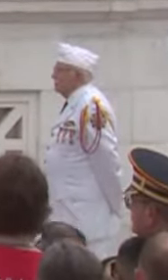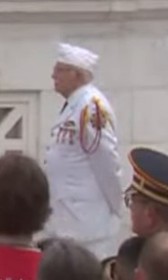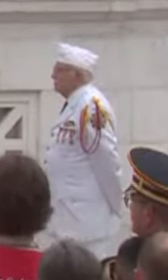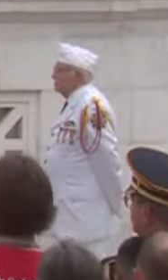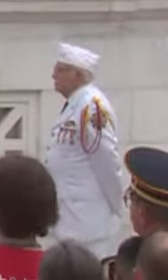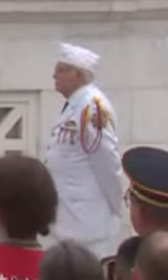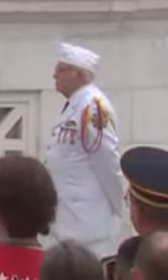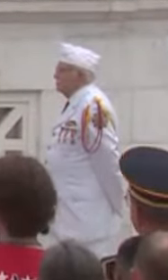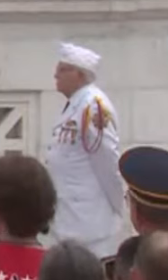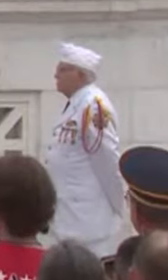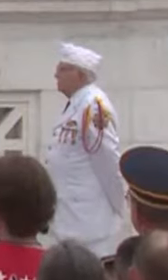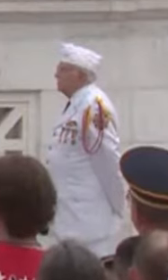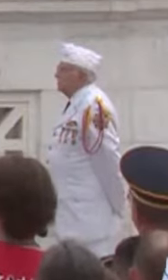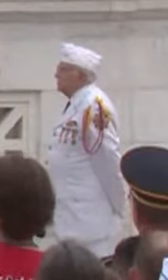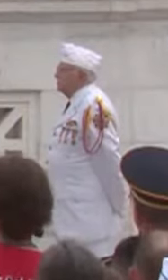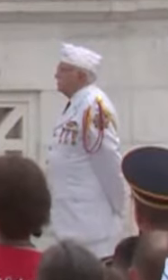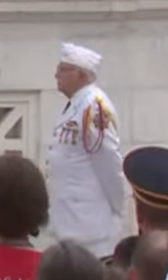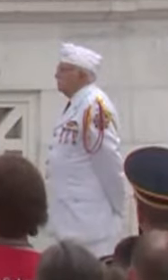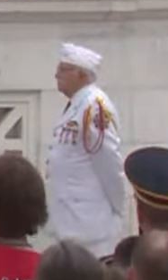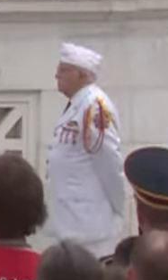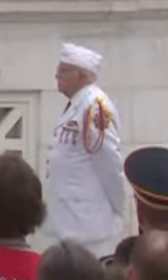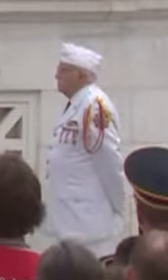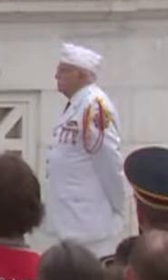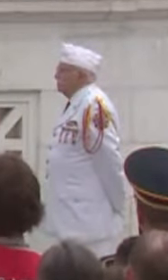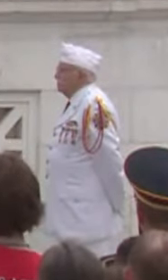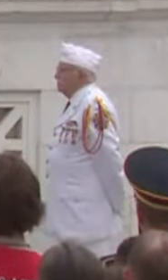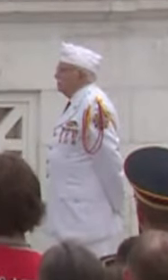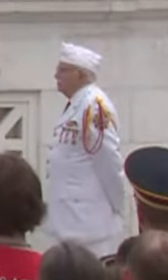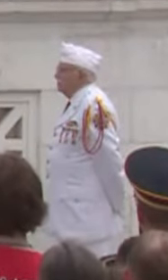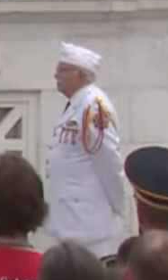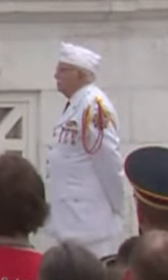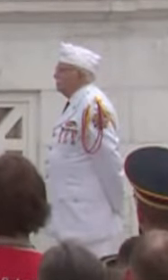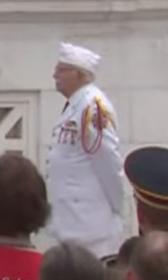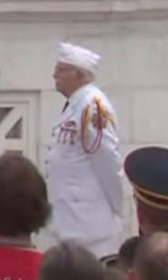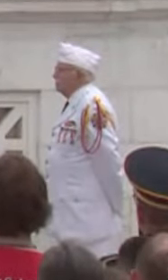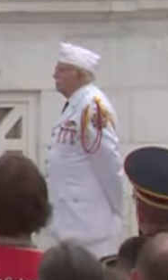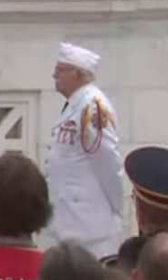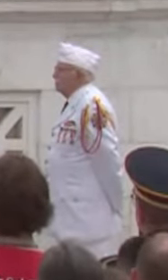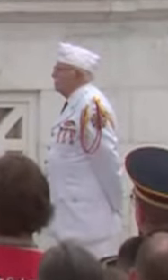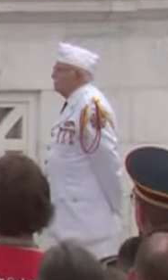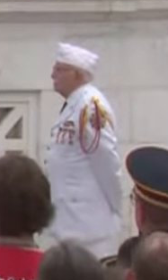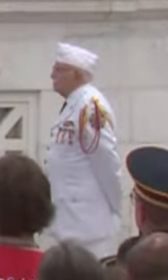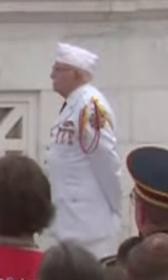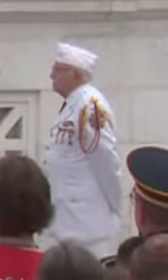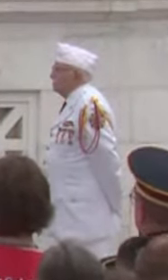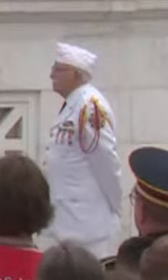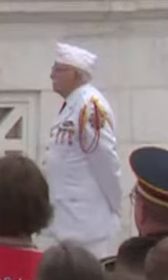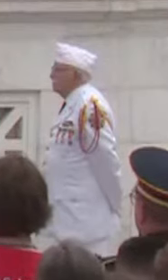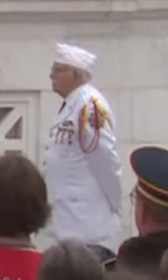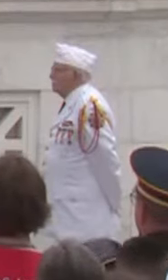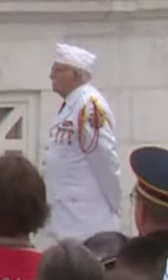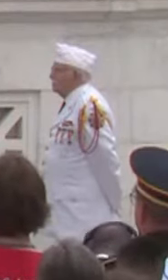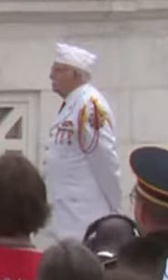From the mountains, to the prairies To the oceans white with foam